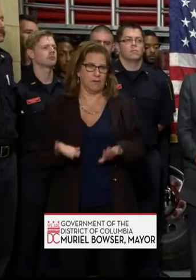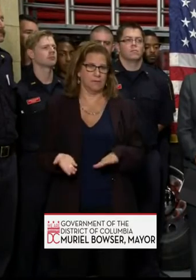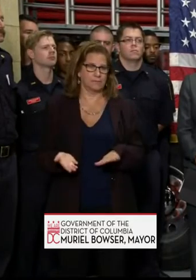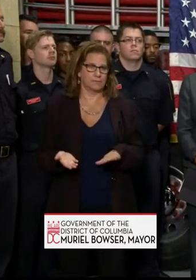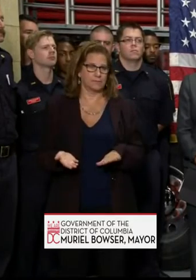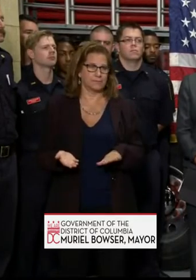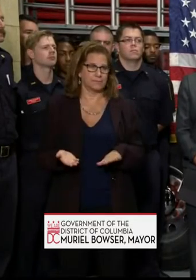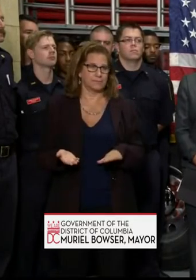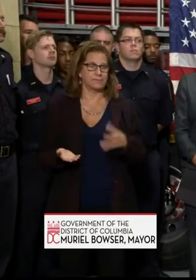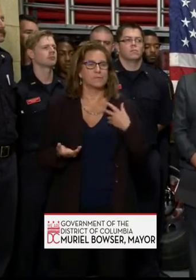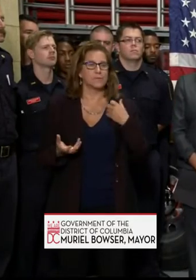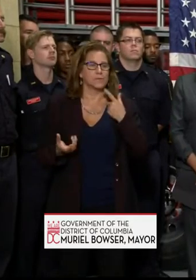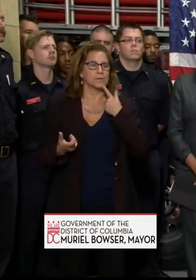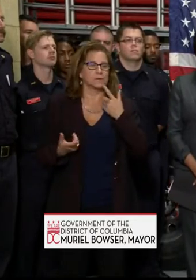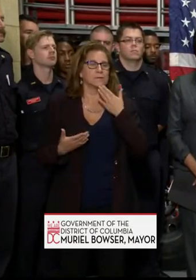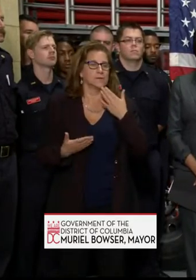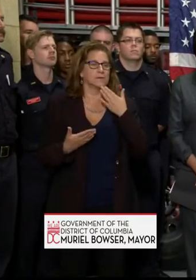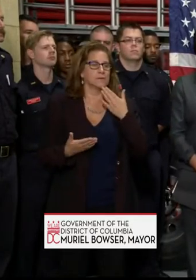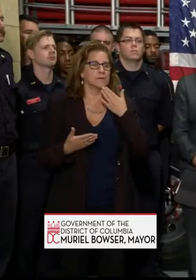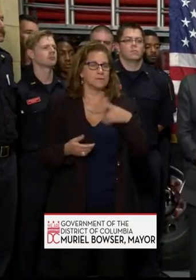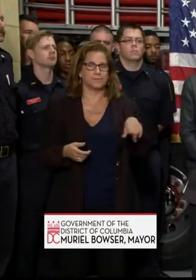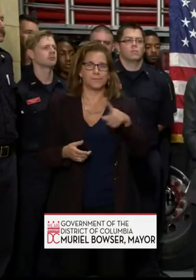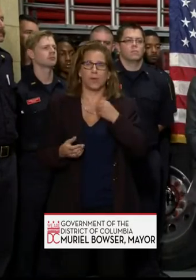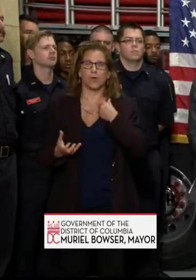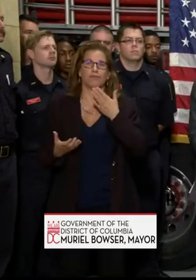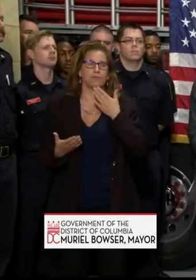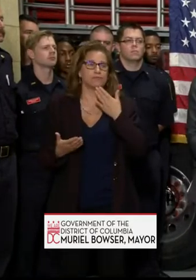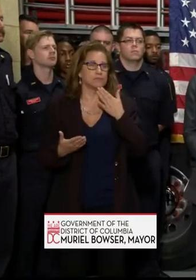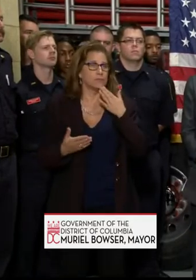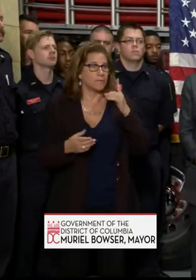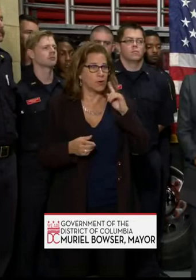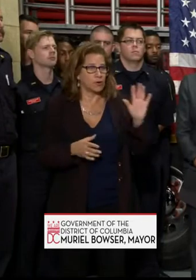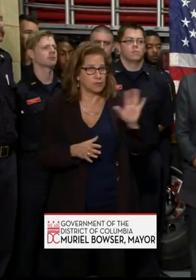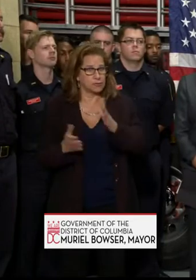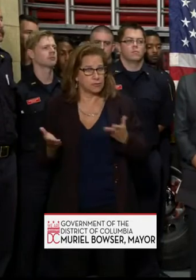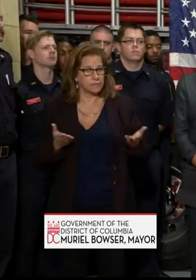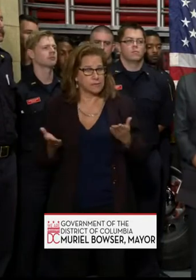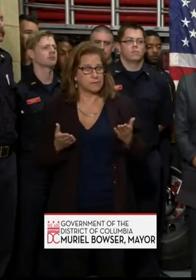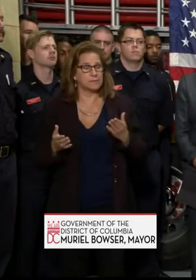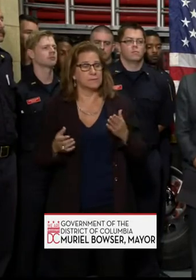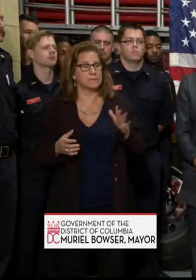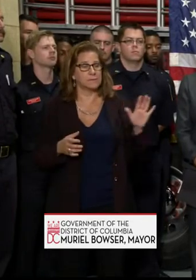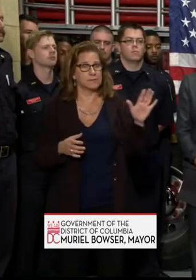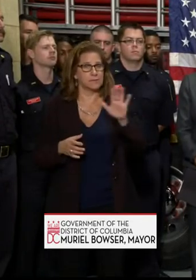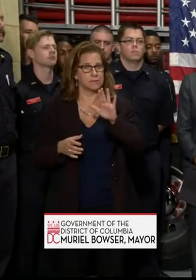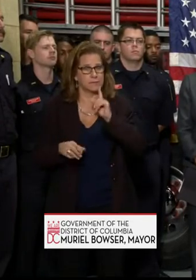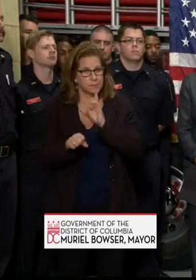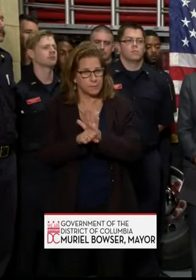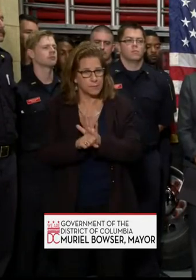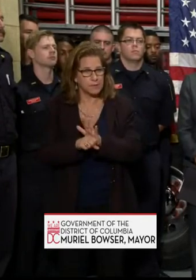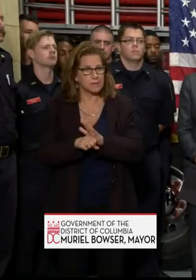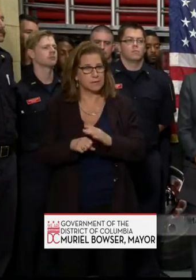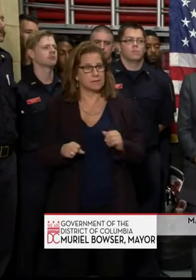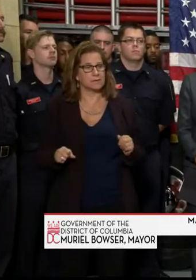GRATEFUL WE ARE FOR YOUR SERVICE EVERY DAY AND WE WILL BE PRESENTING A RESOLUTION BUT BEFORE WE DO THAT I WANT TO